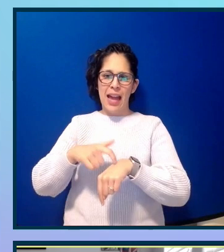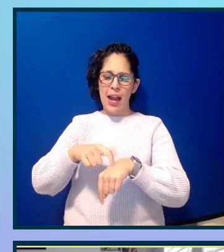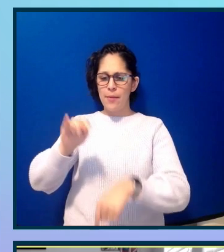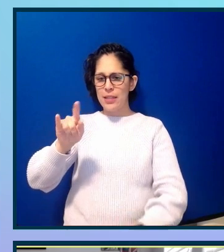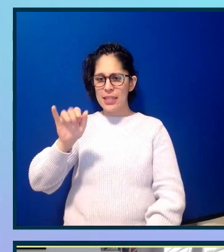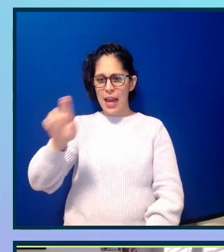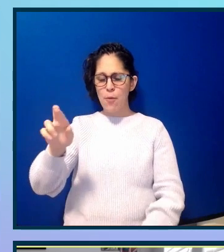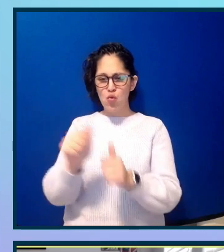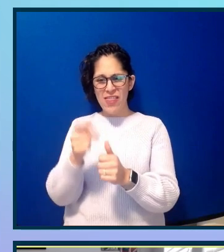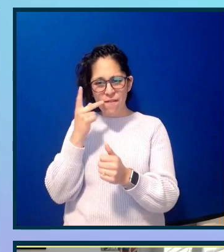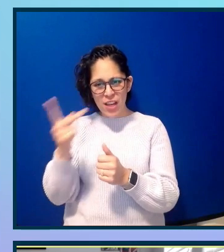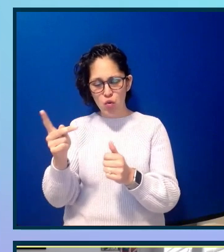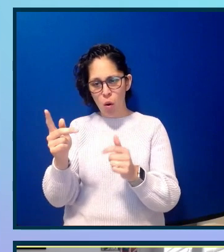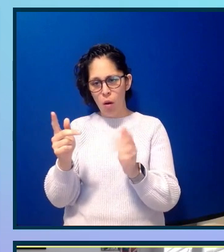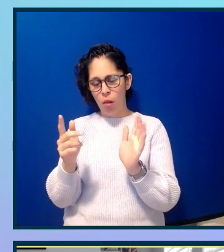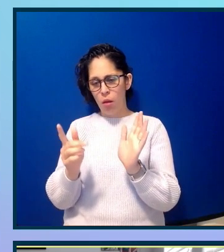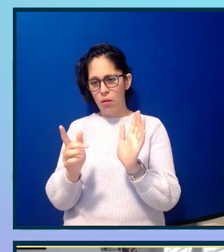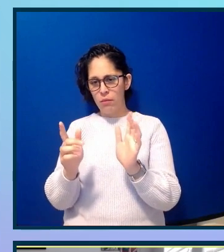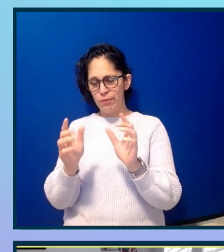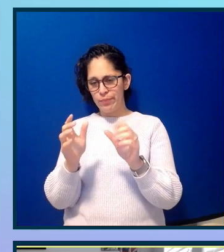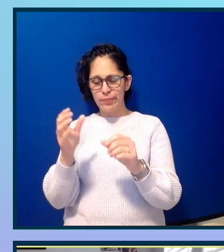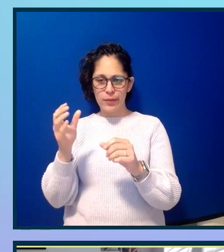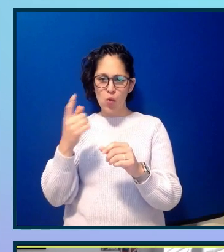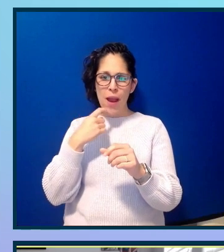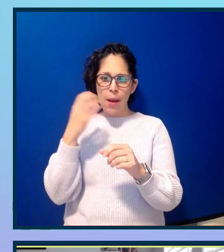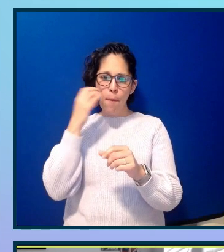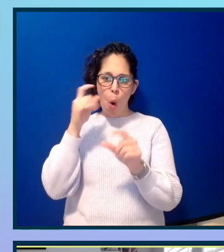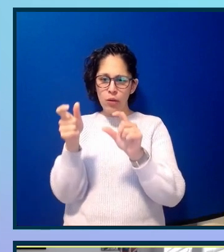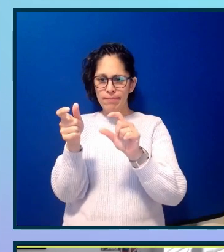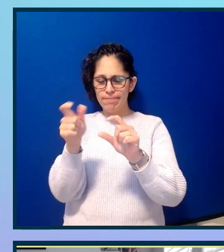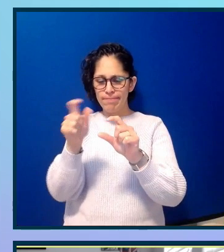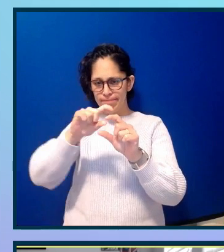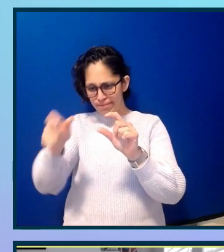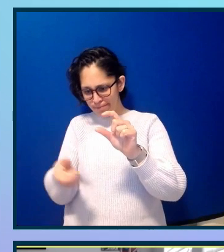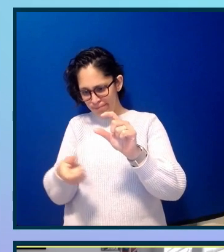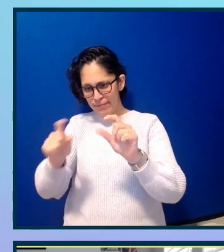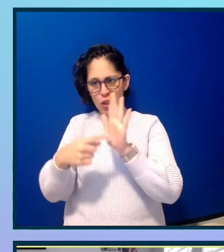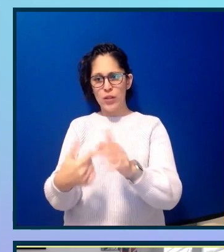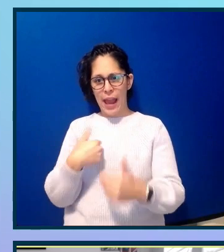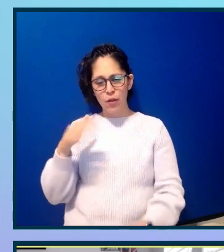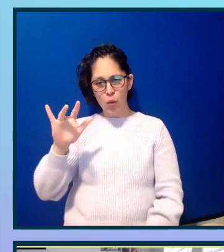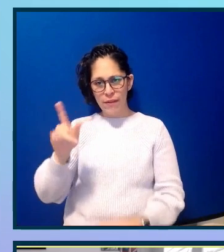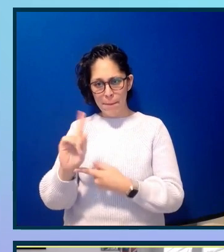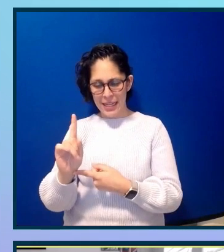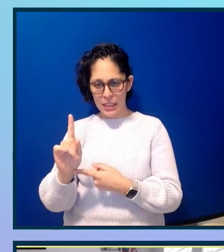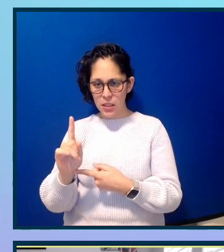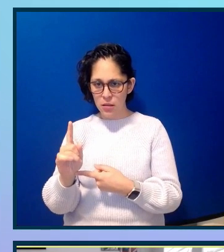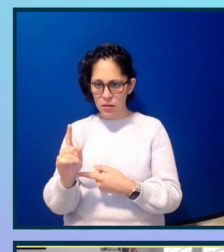Now know that I have 25 minutes left for the talk and I have a visual indication of that amount of time